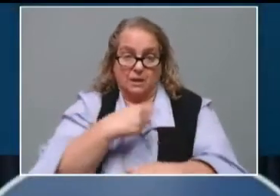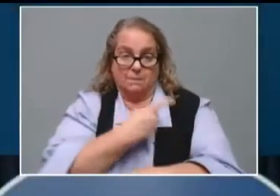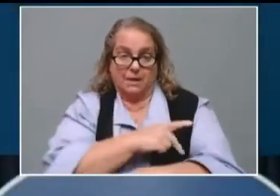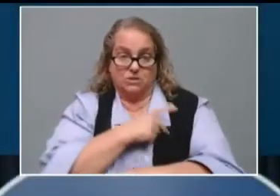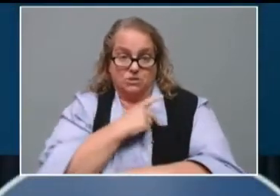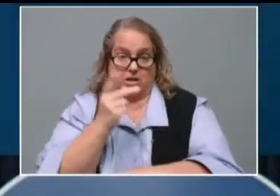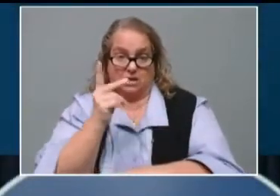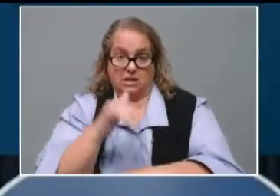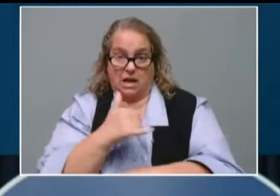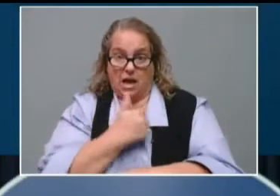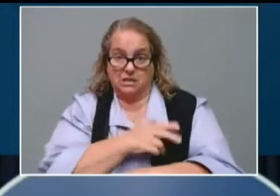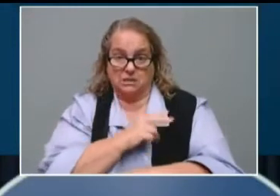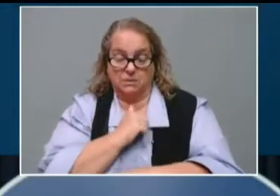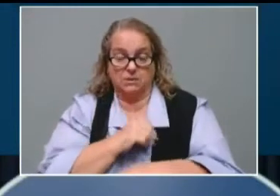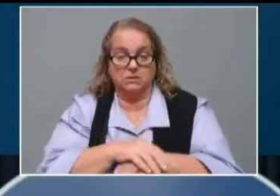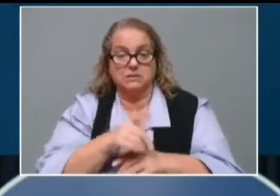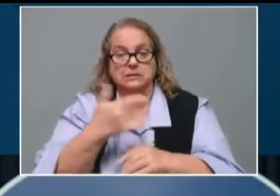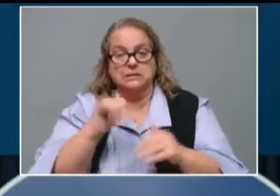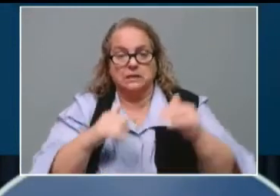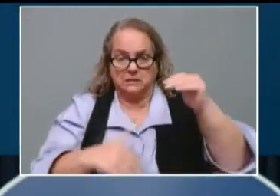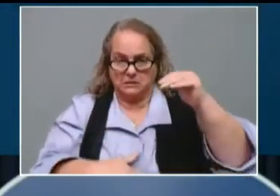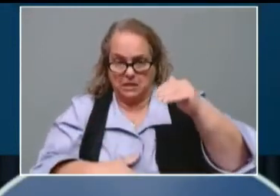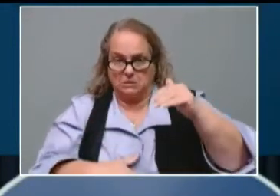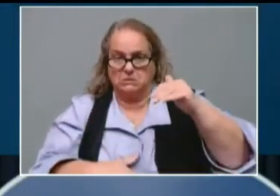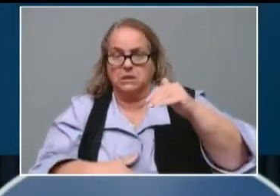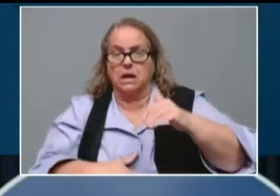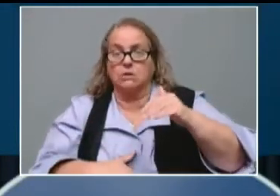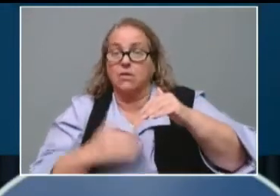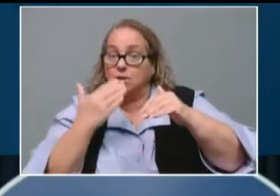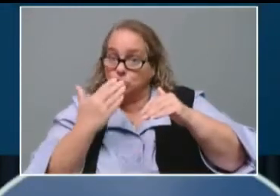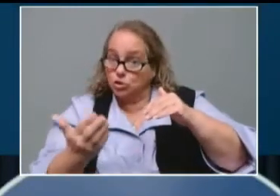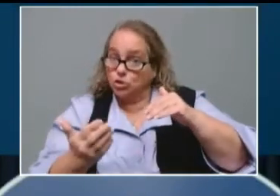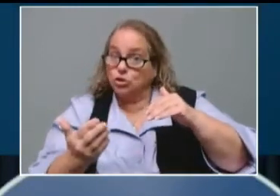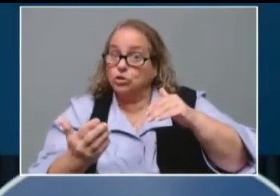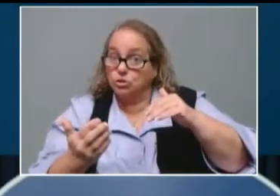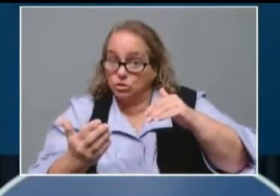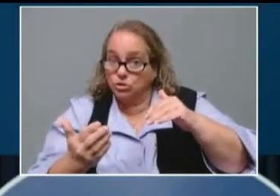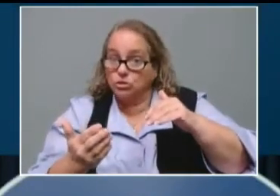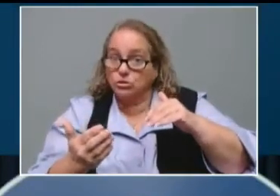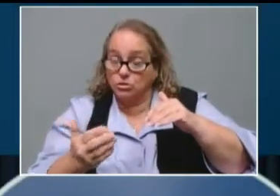still going down and and this is good. Remember uh Last week I was a little